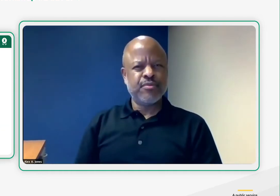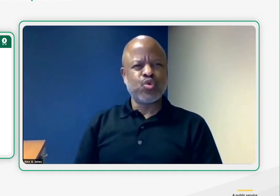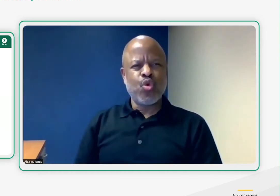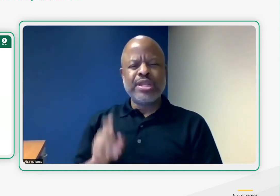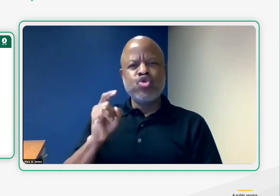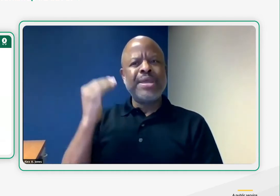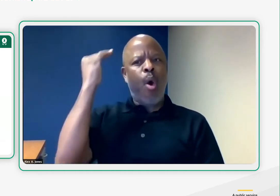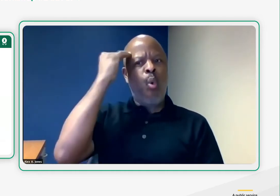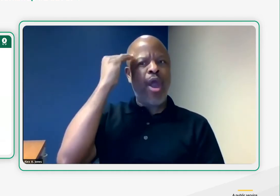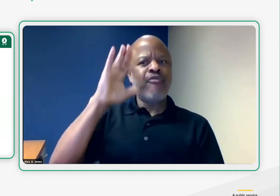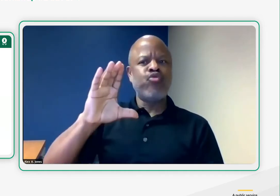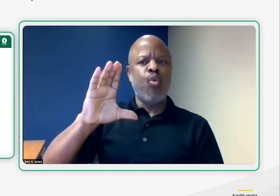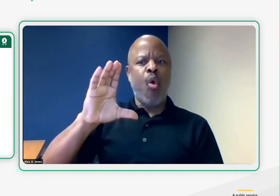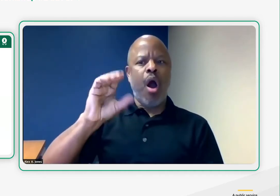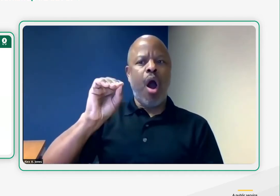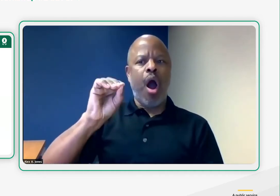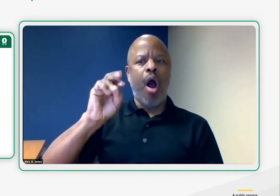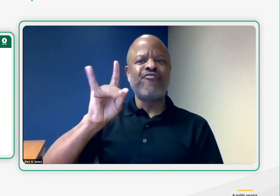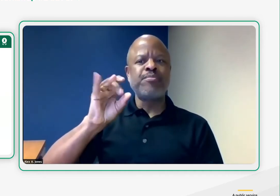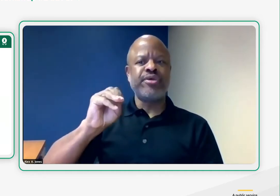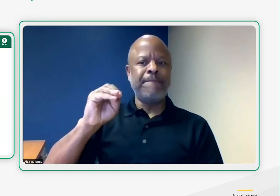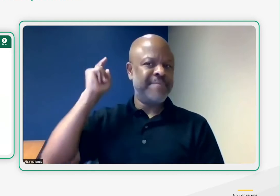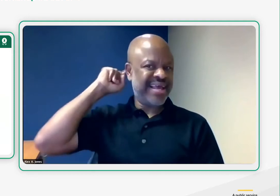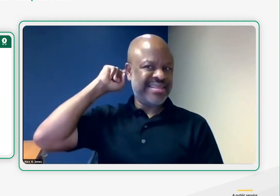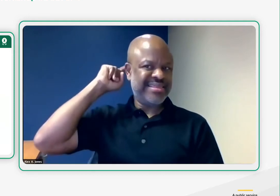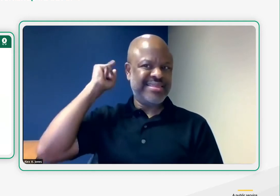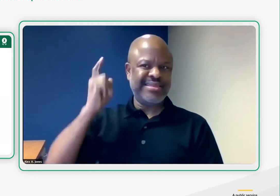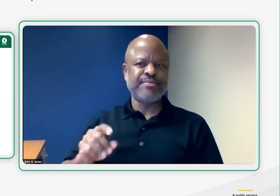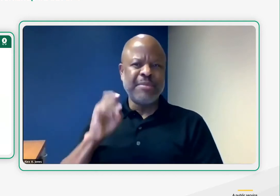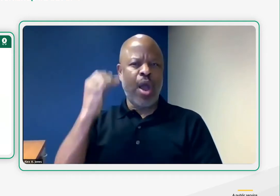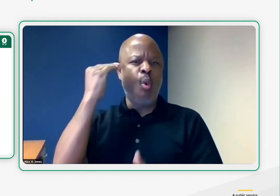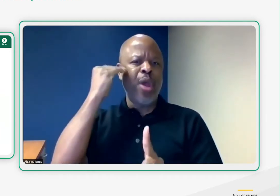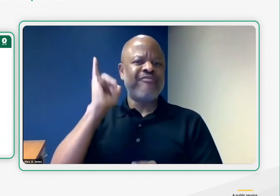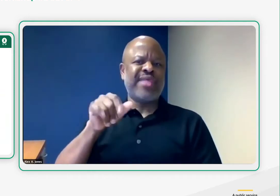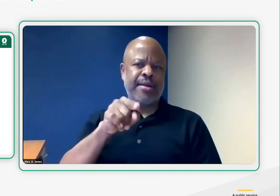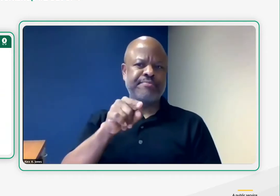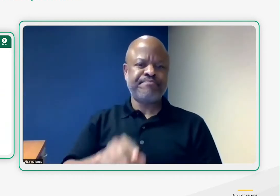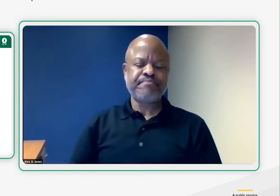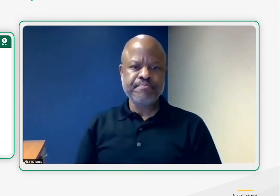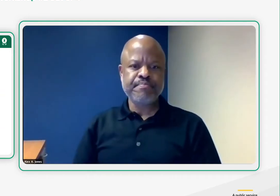So, it's really important that you be aware of the confirmation bias.